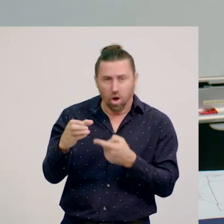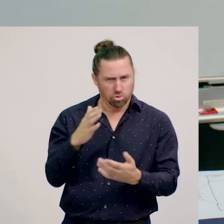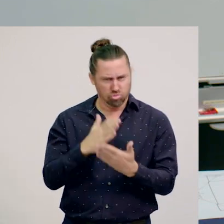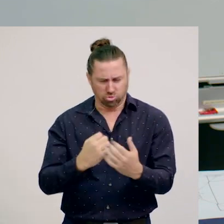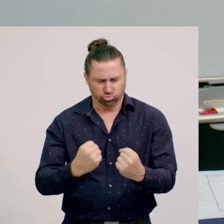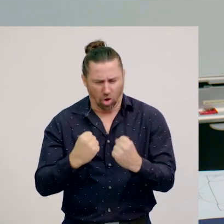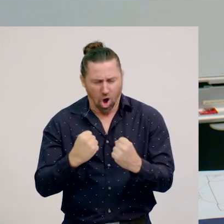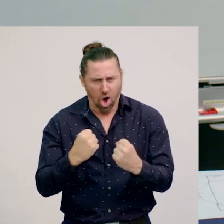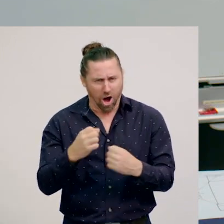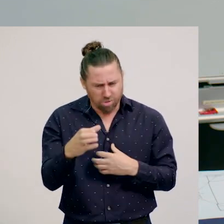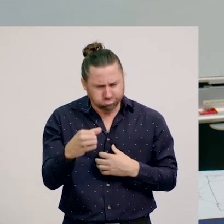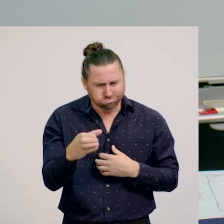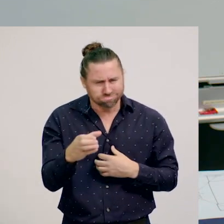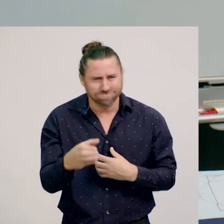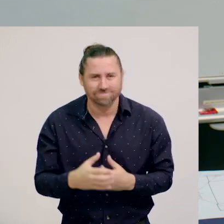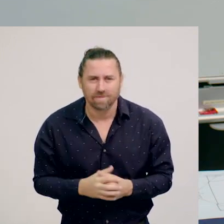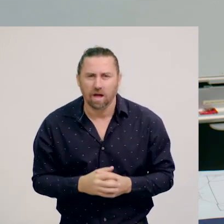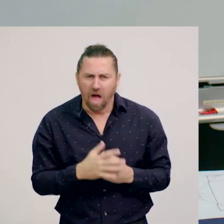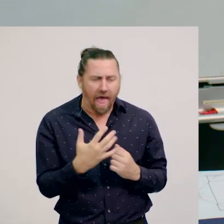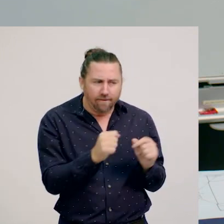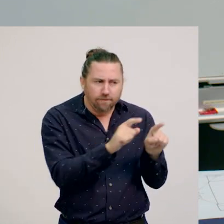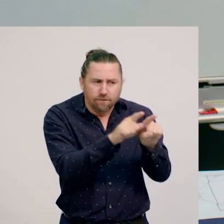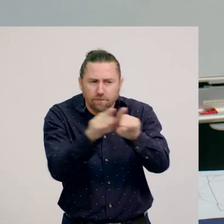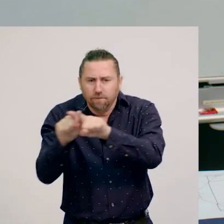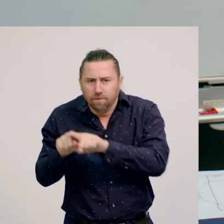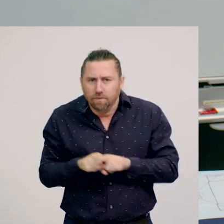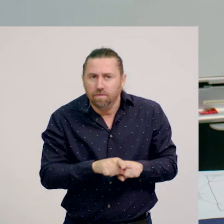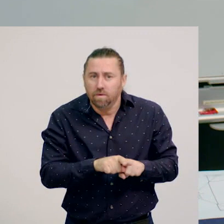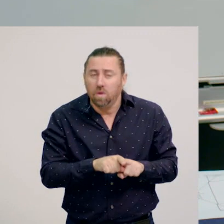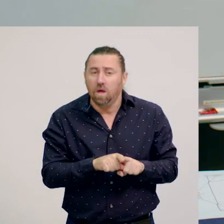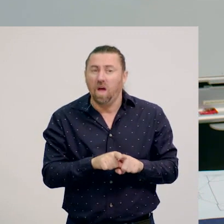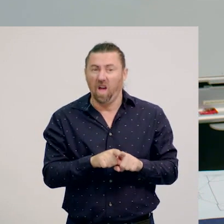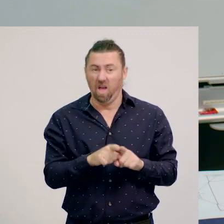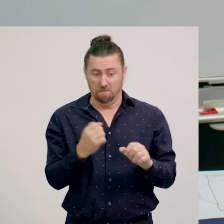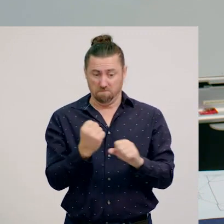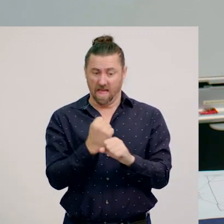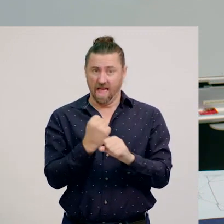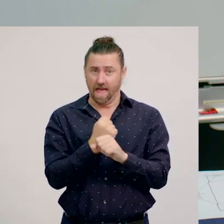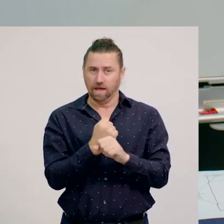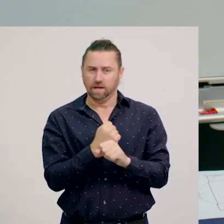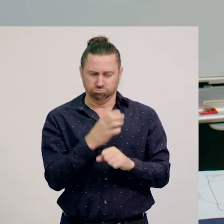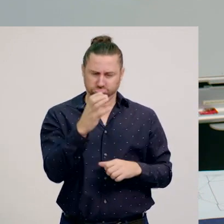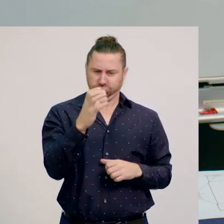These objects all have something in common. They’re made all of the same material.